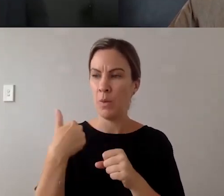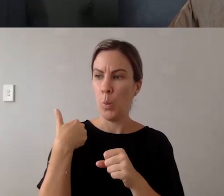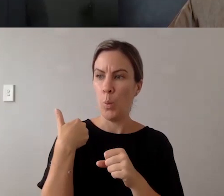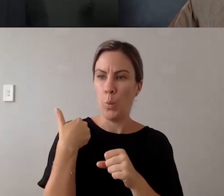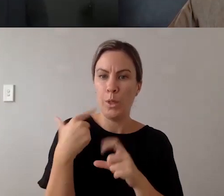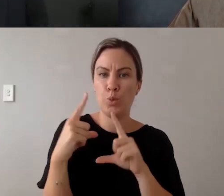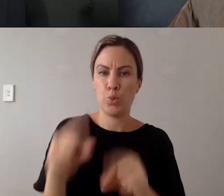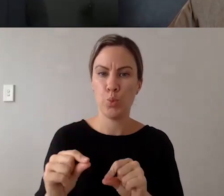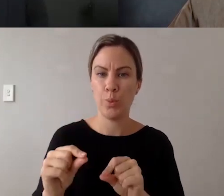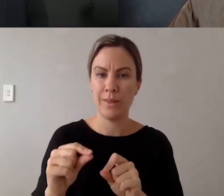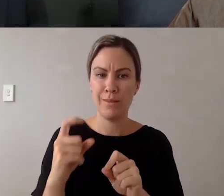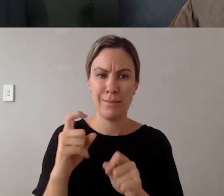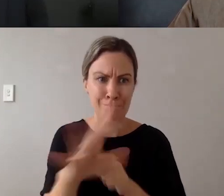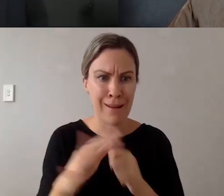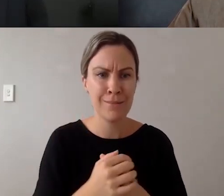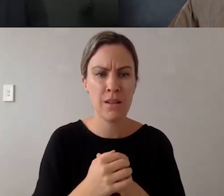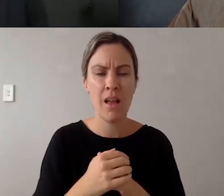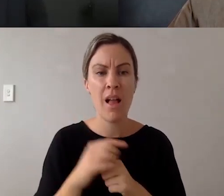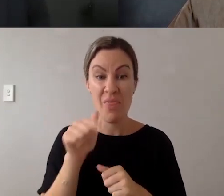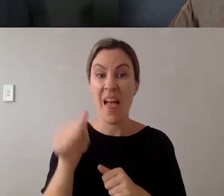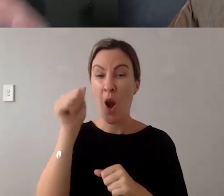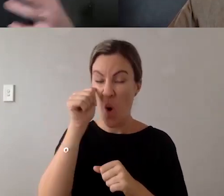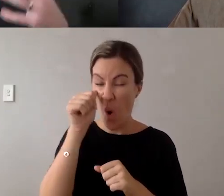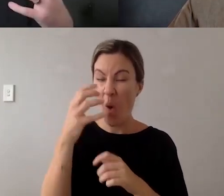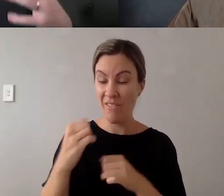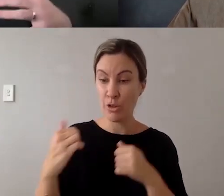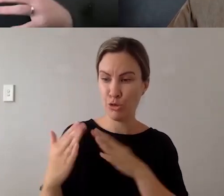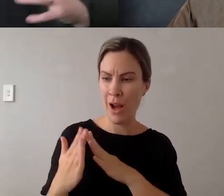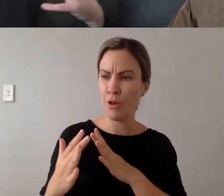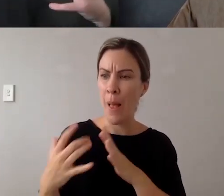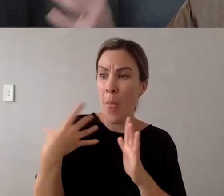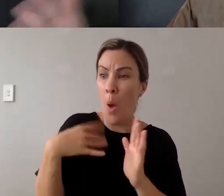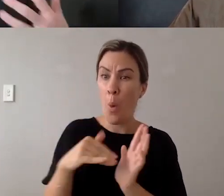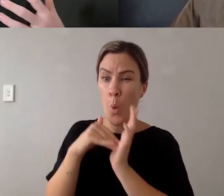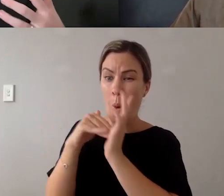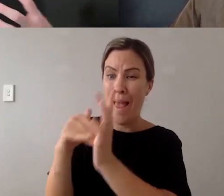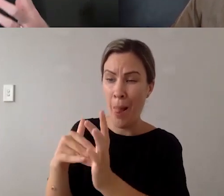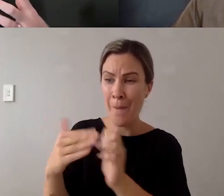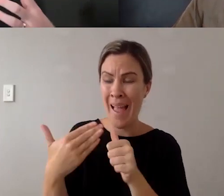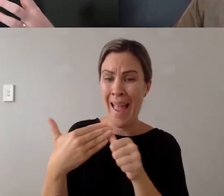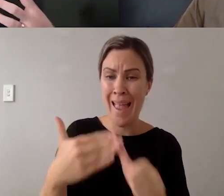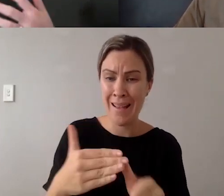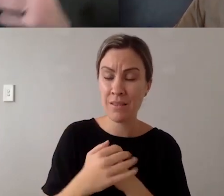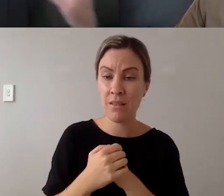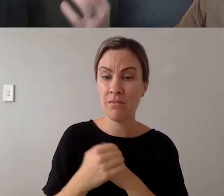so much that they want to be part of the answer. And so what I'd suggest here is getting those people together. And it could be as many of